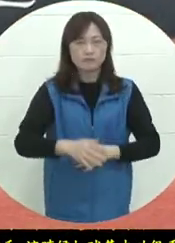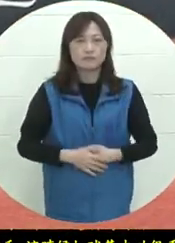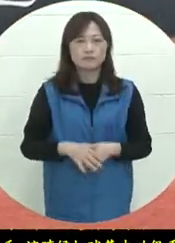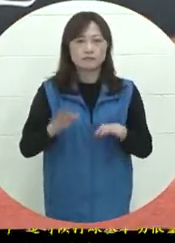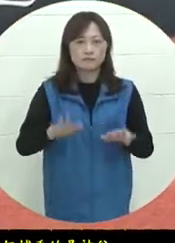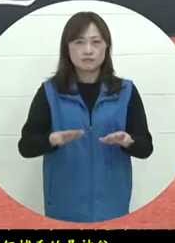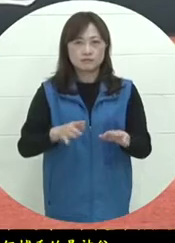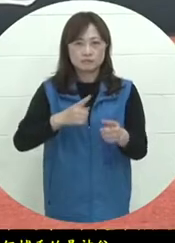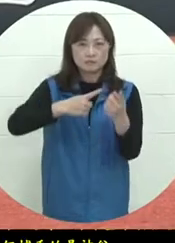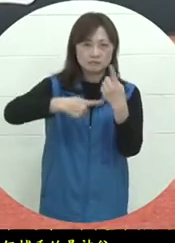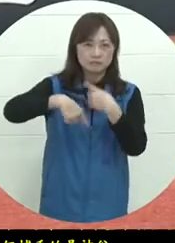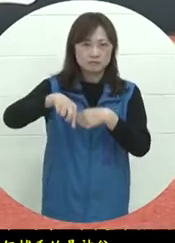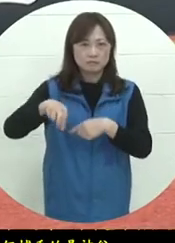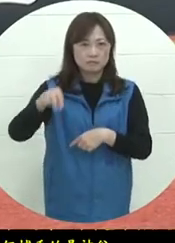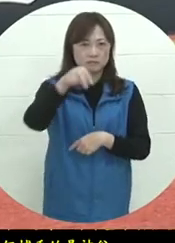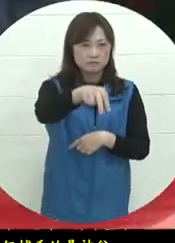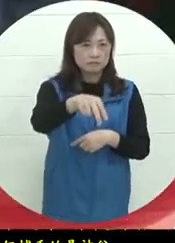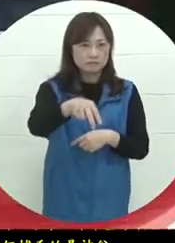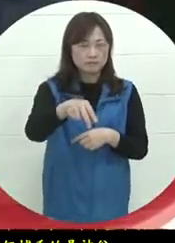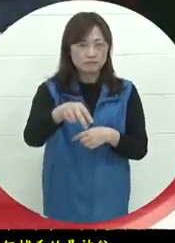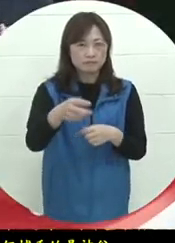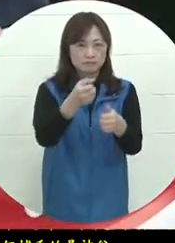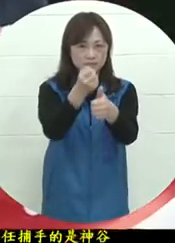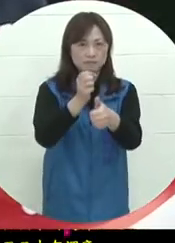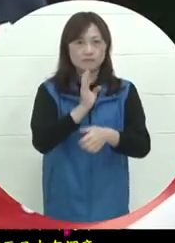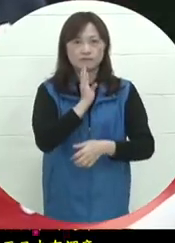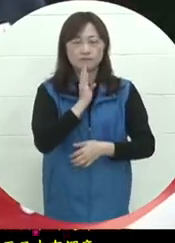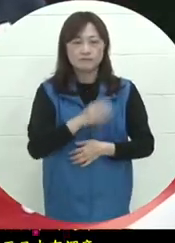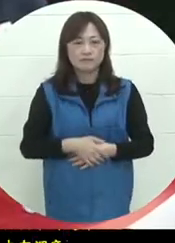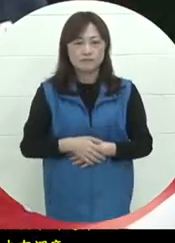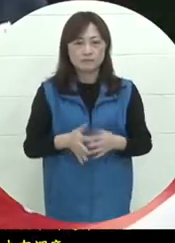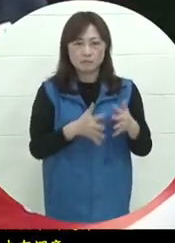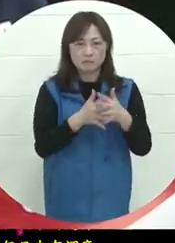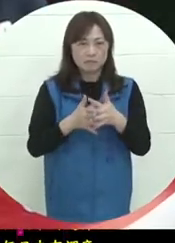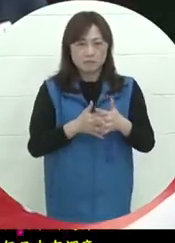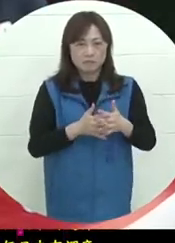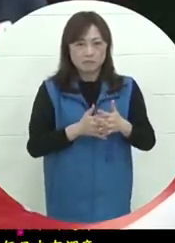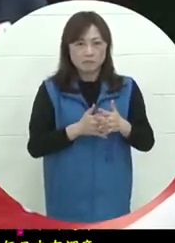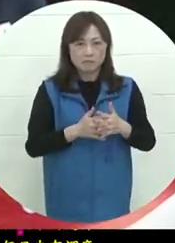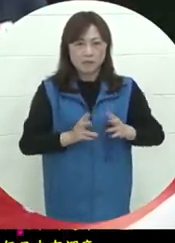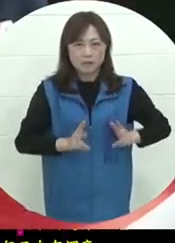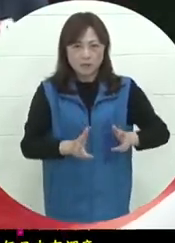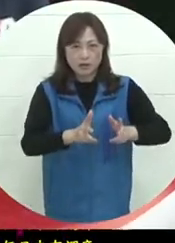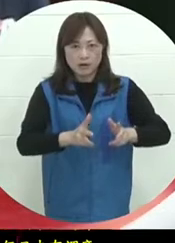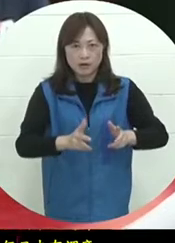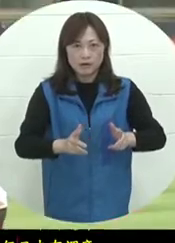The runners of the American team are very active. They quickly return the bases and safely return the bases without any problem.